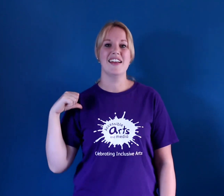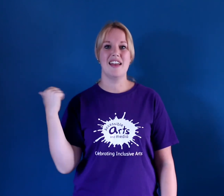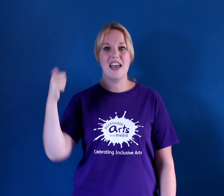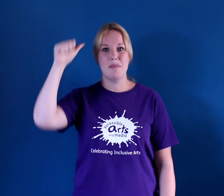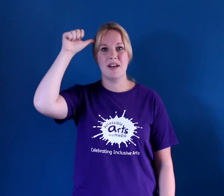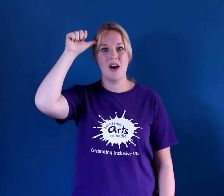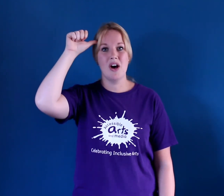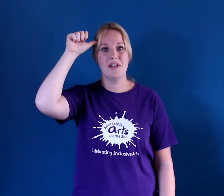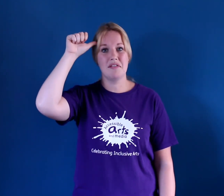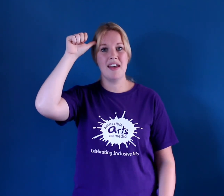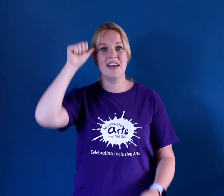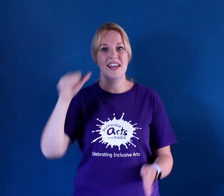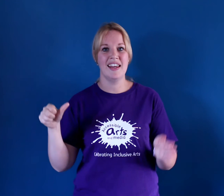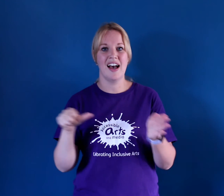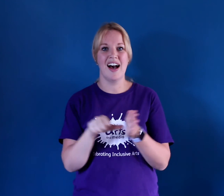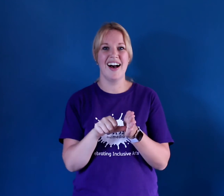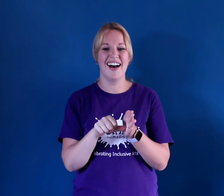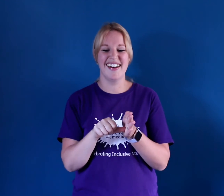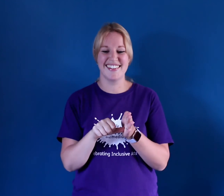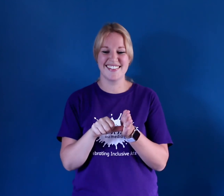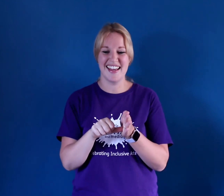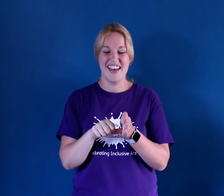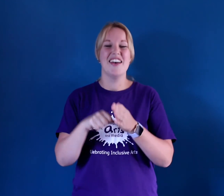neighbour know it’s really hard.